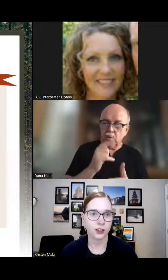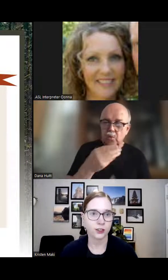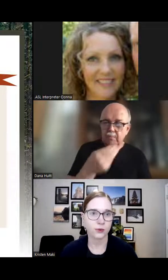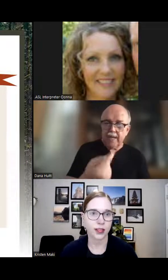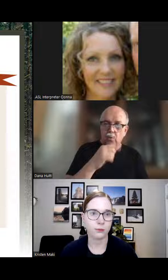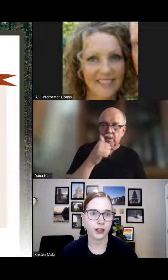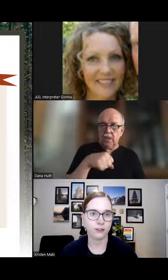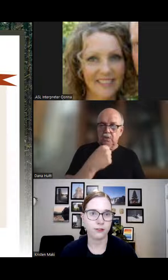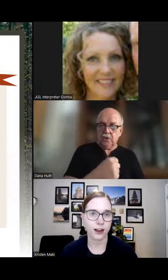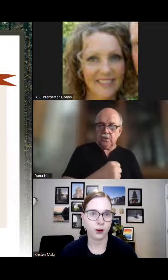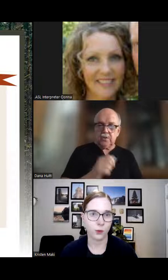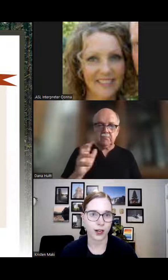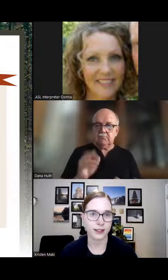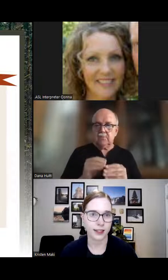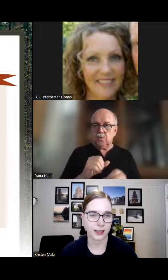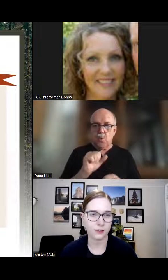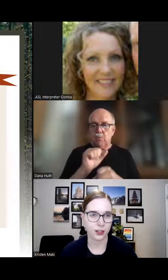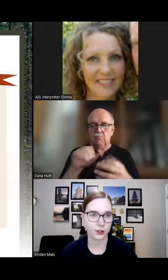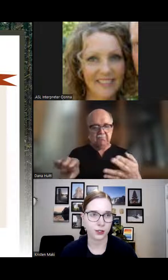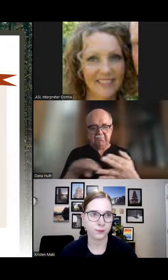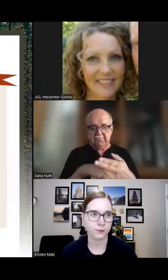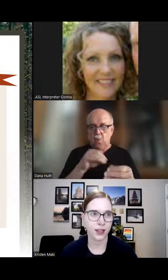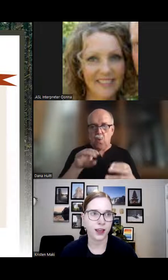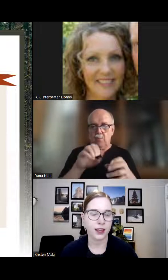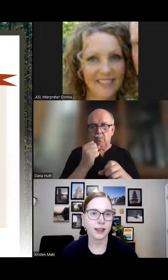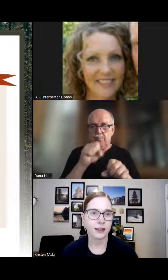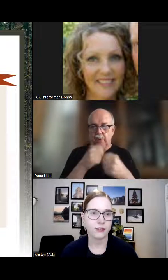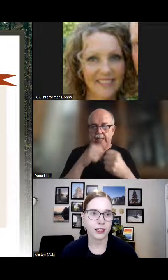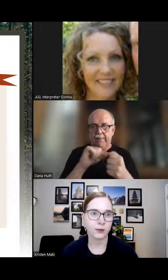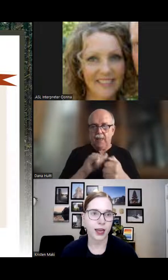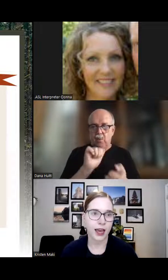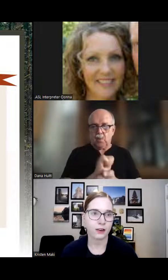long-term supports and services, then -- and they select a family caregiver